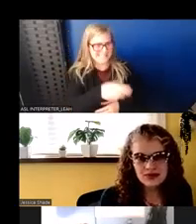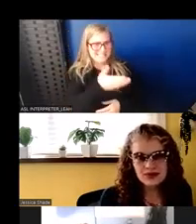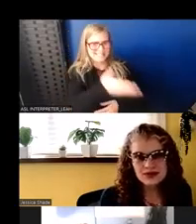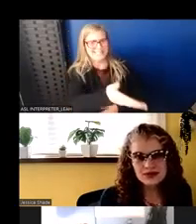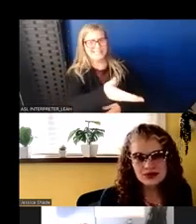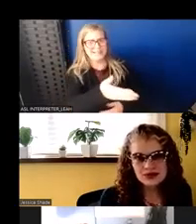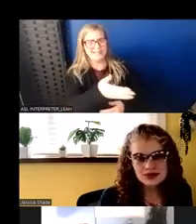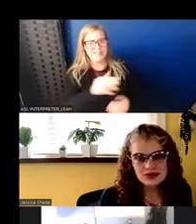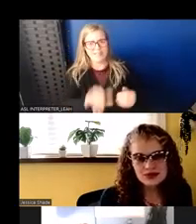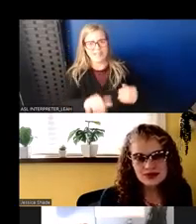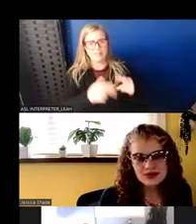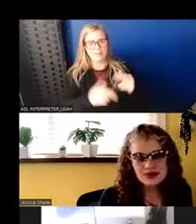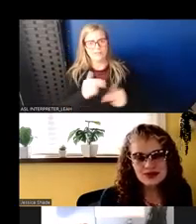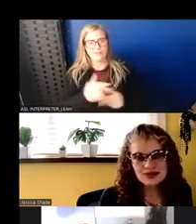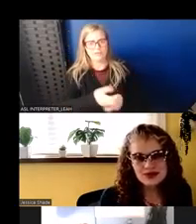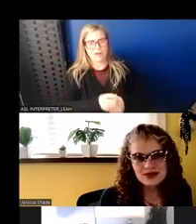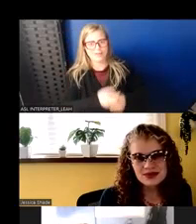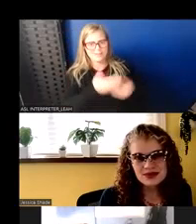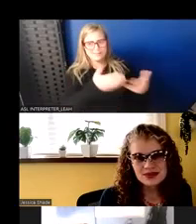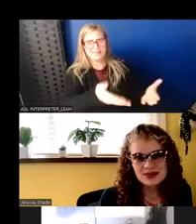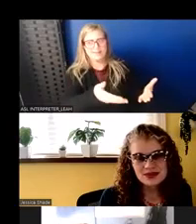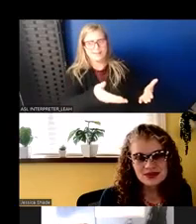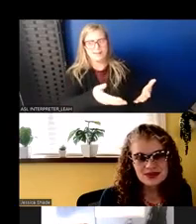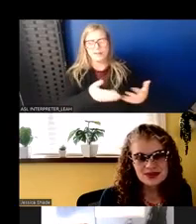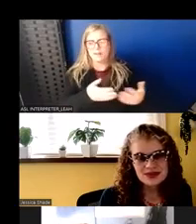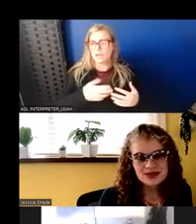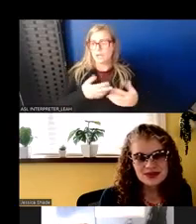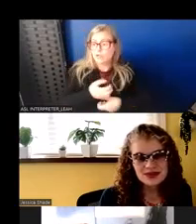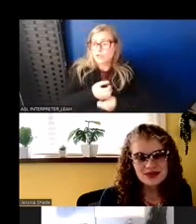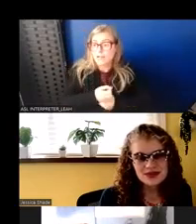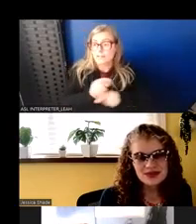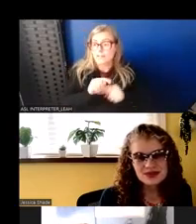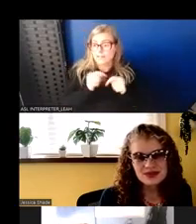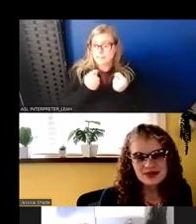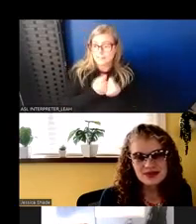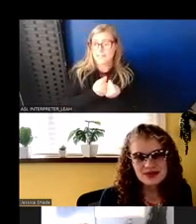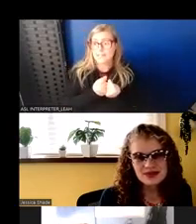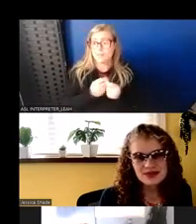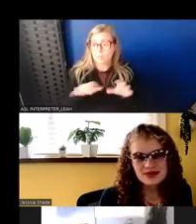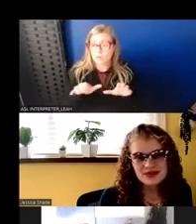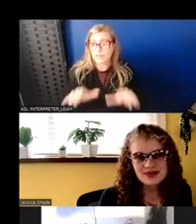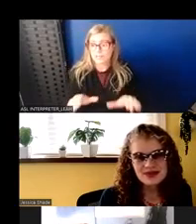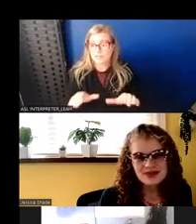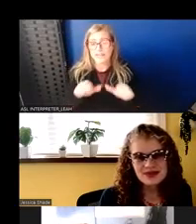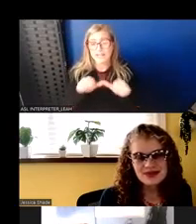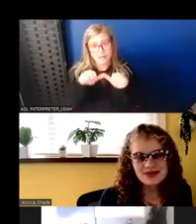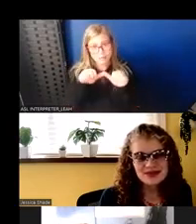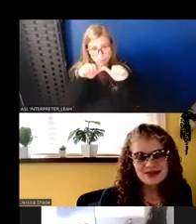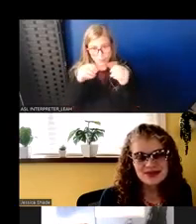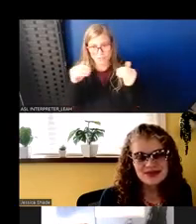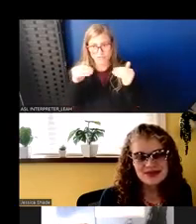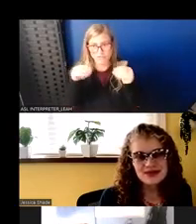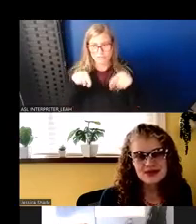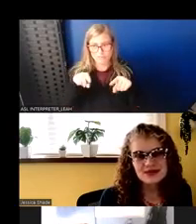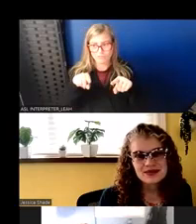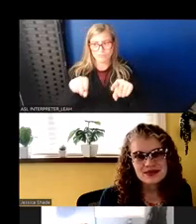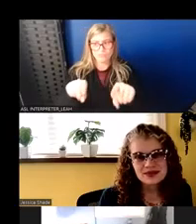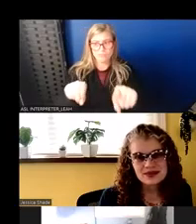So trust and team productivity are like a moving spiral. The more you trust someone, the more willing you are to do hard